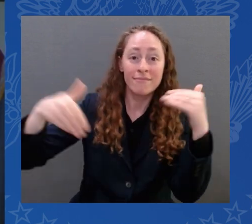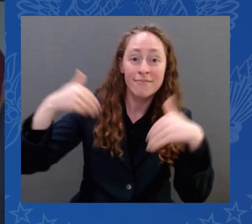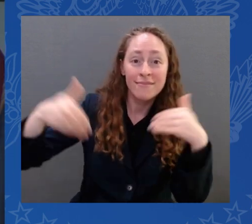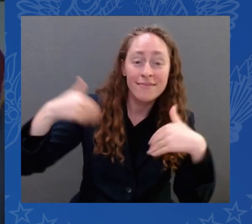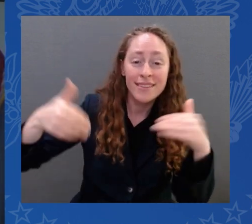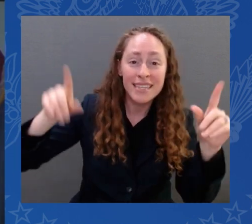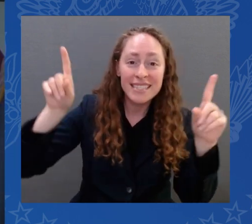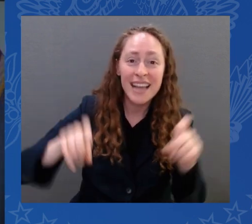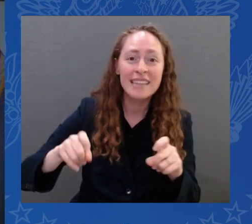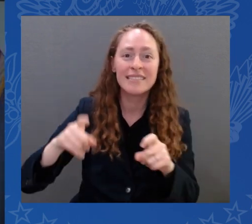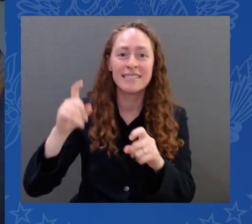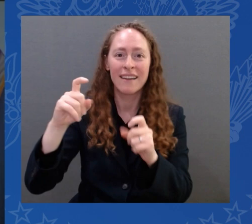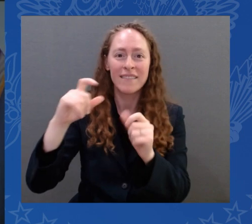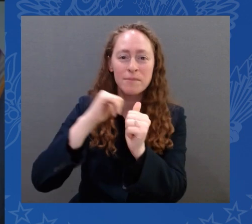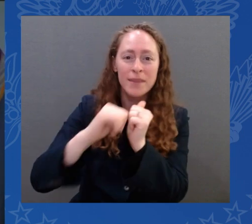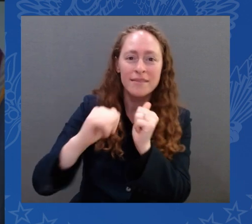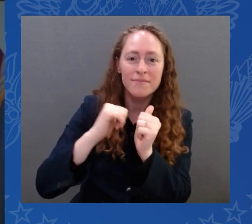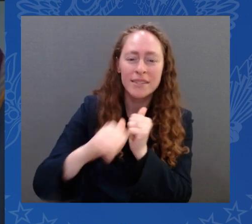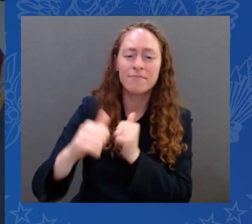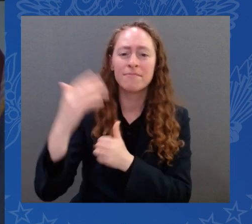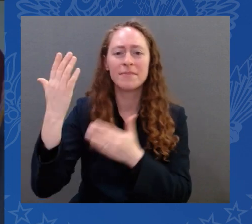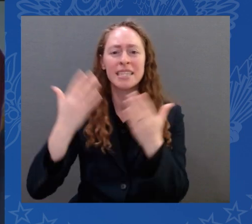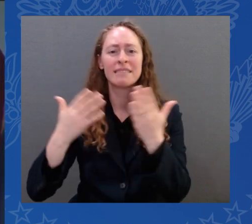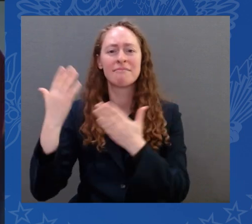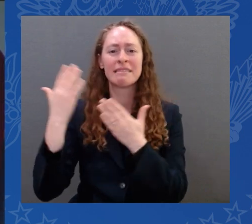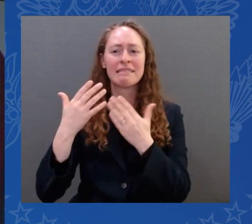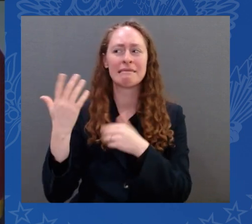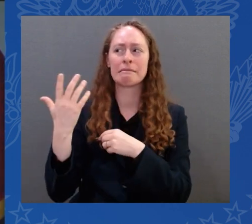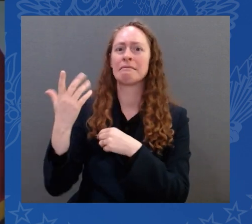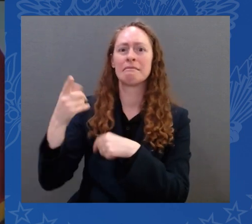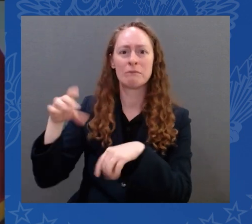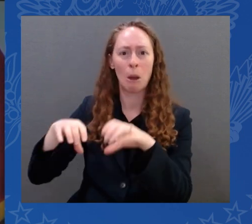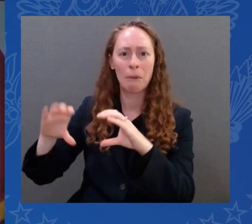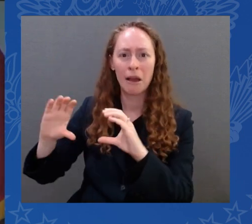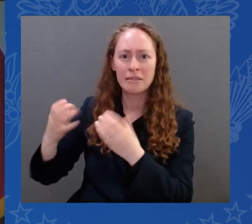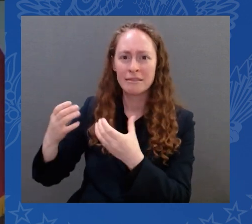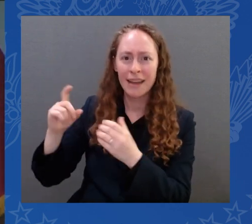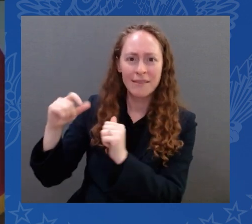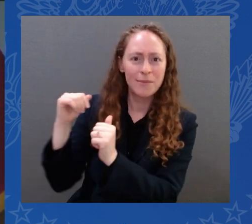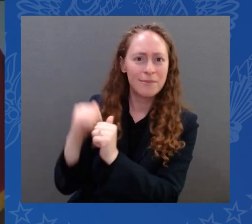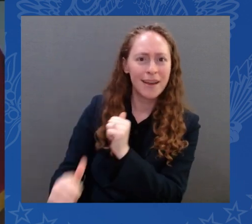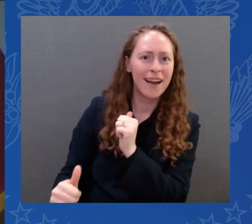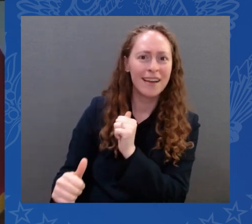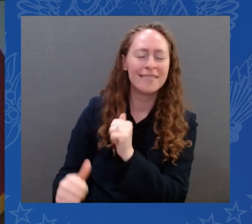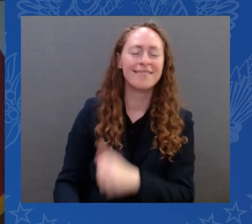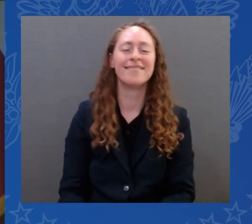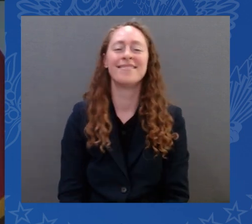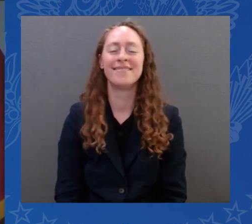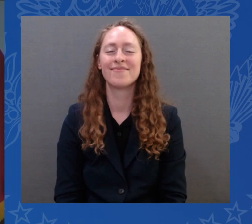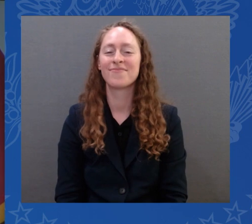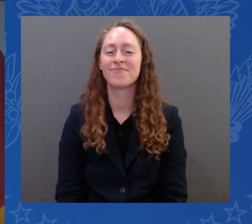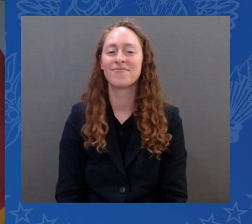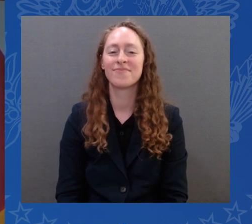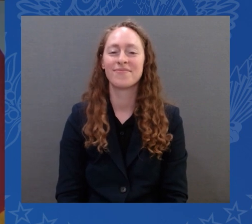Well, this education has at times pushed the edge of what you thought would be possible